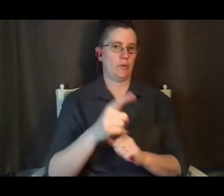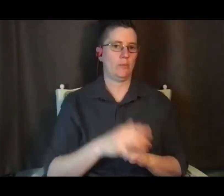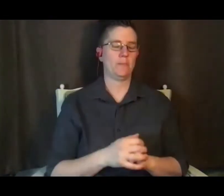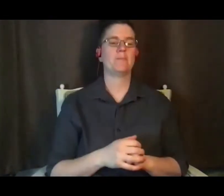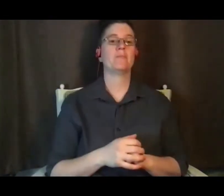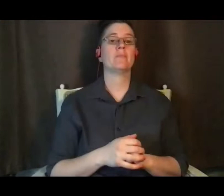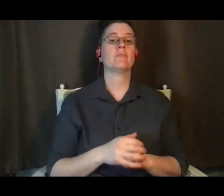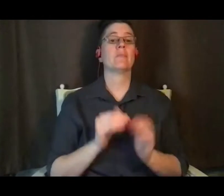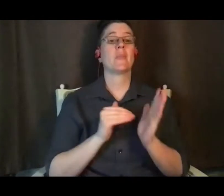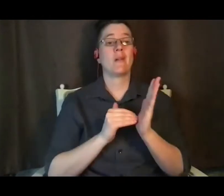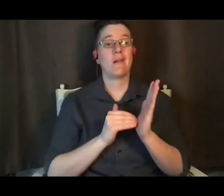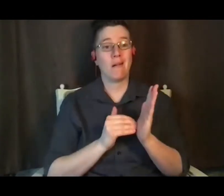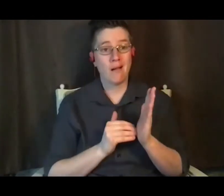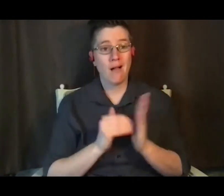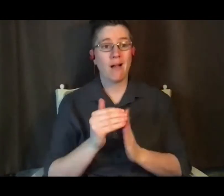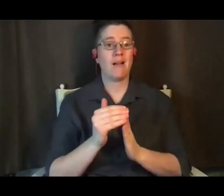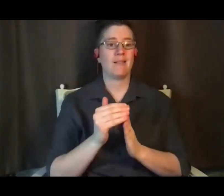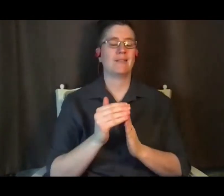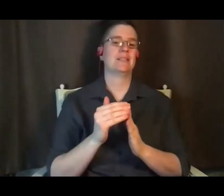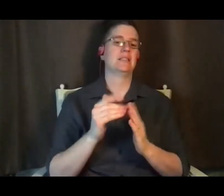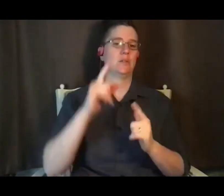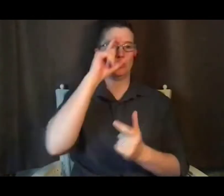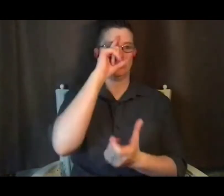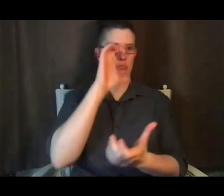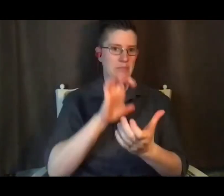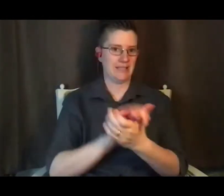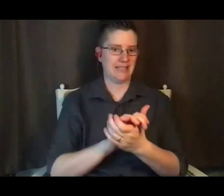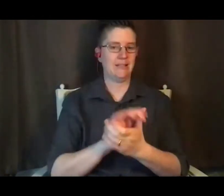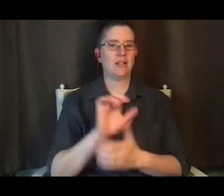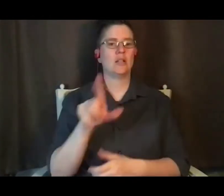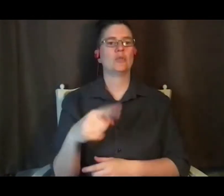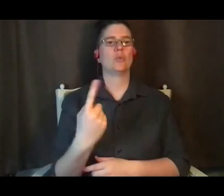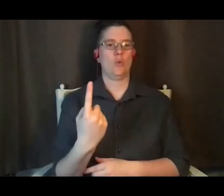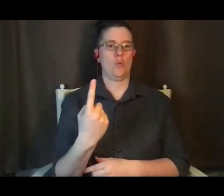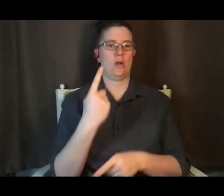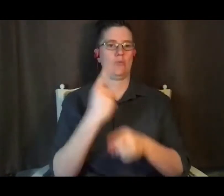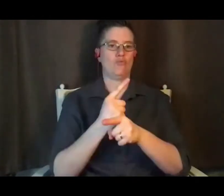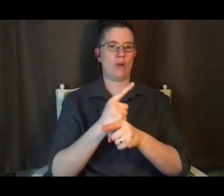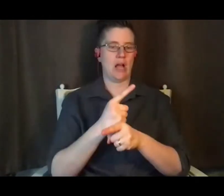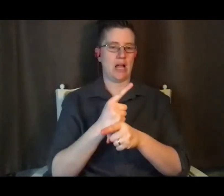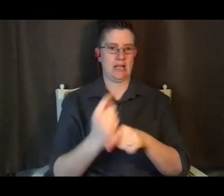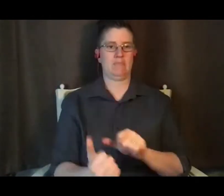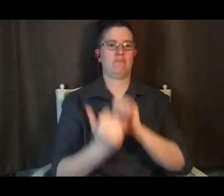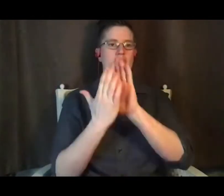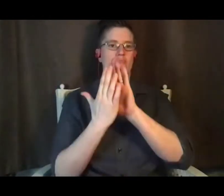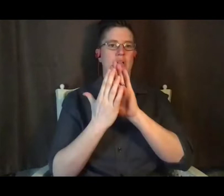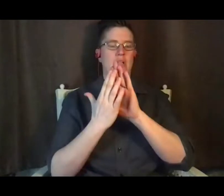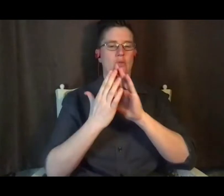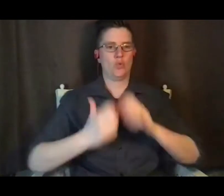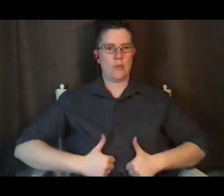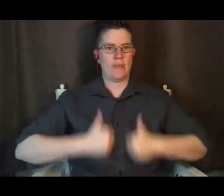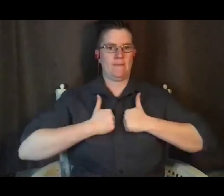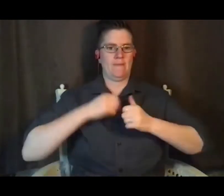expected to believe that there is only one right way to exist in a space to show respect to be